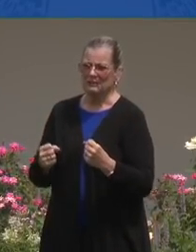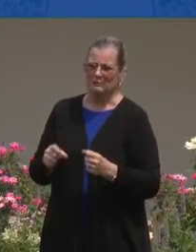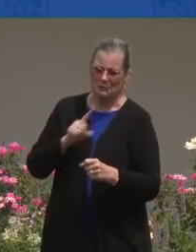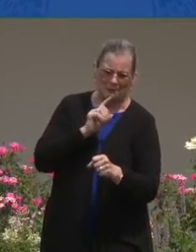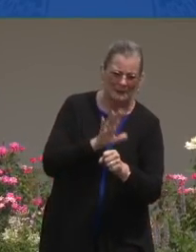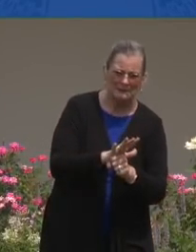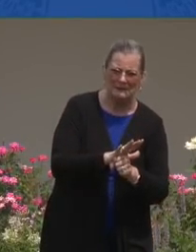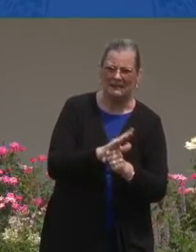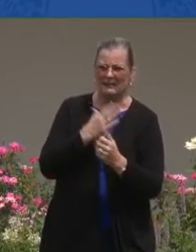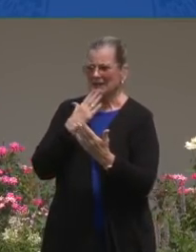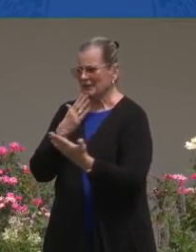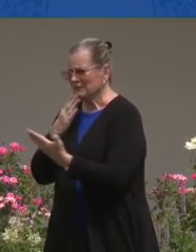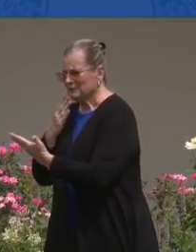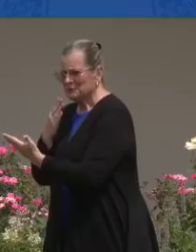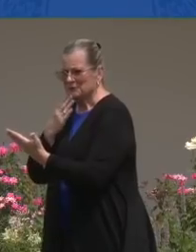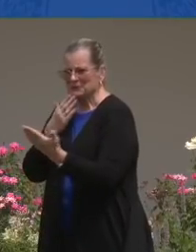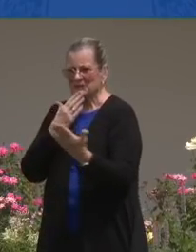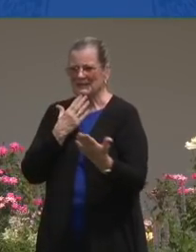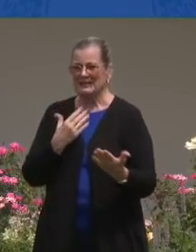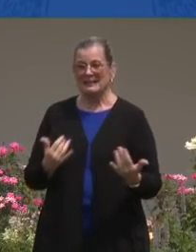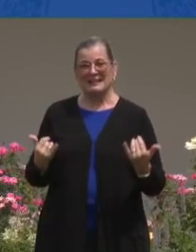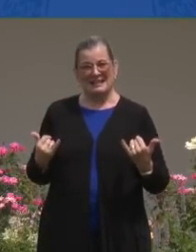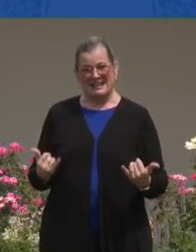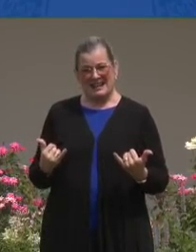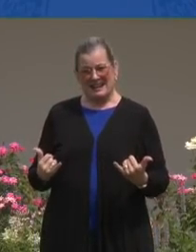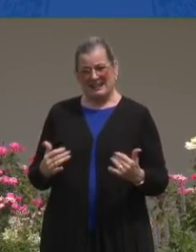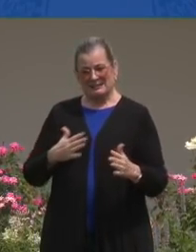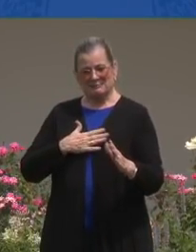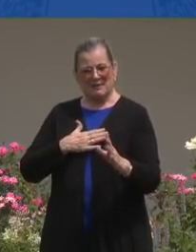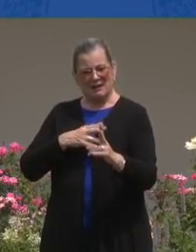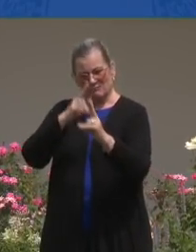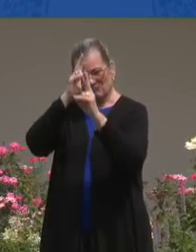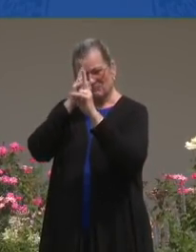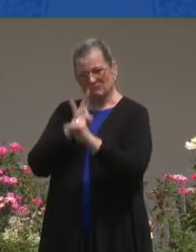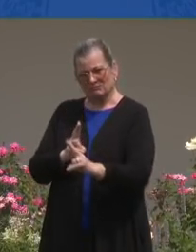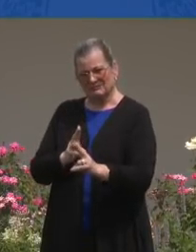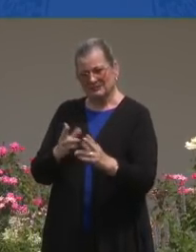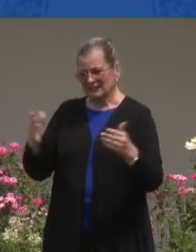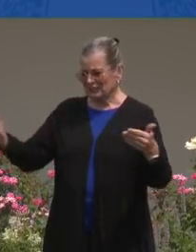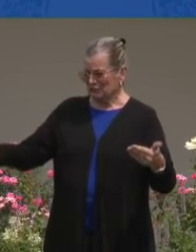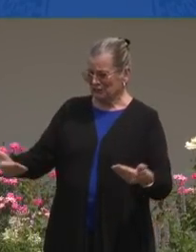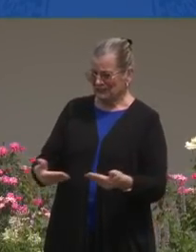And now it is my great honor to introduce a person,